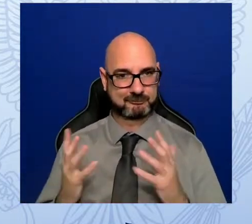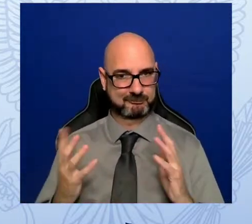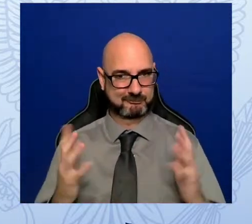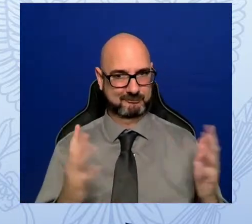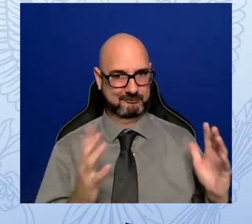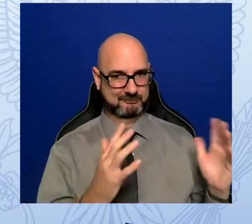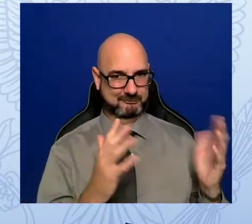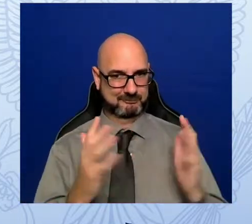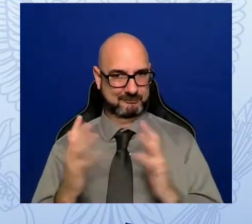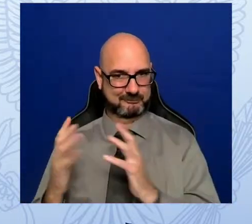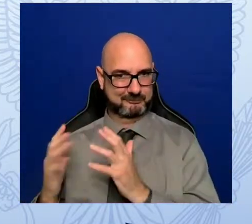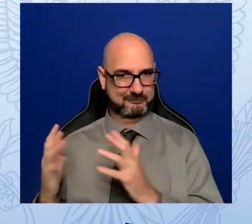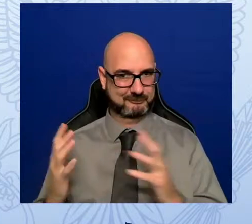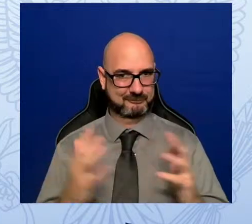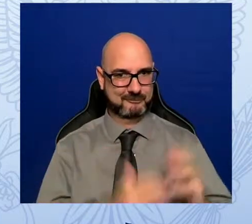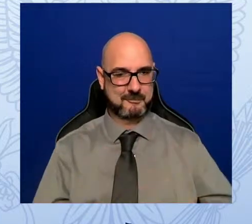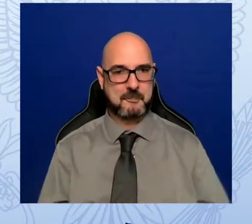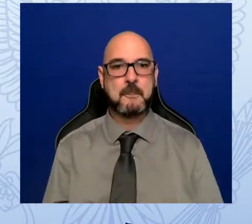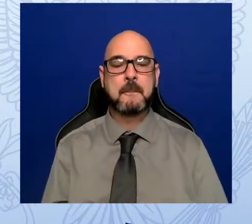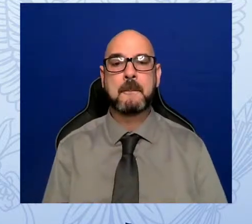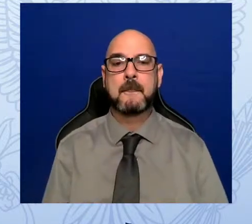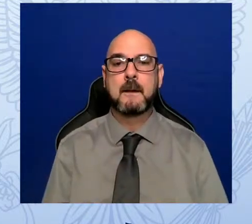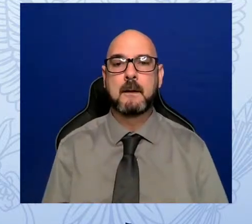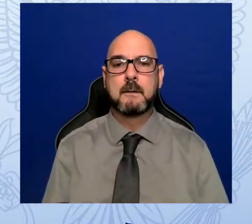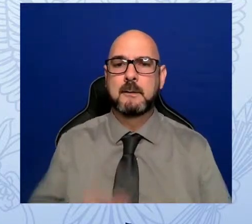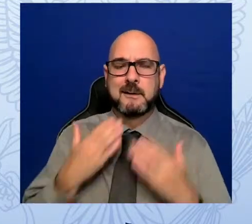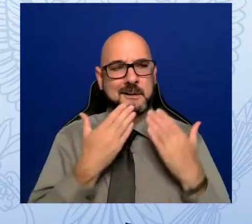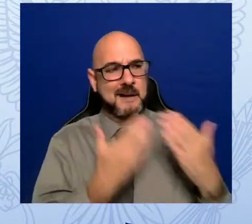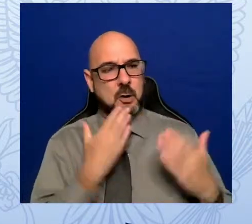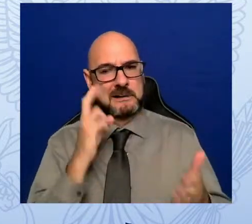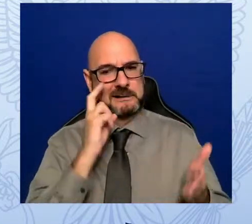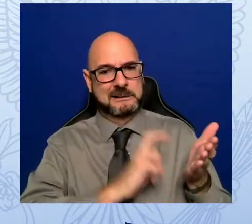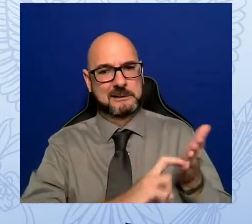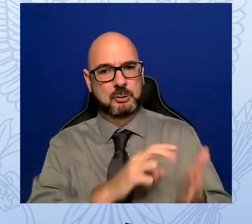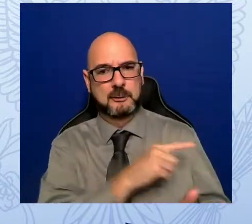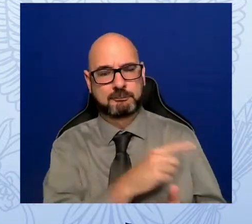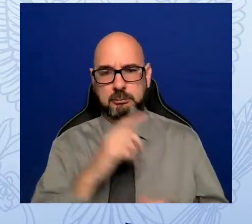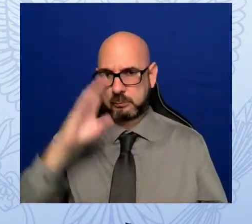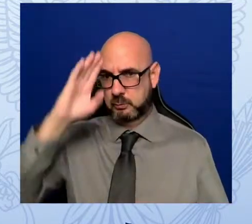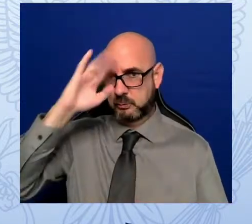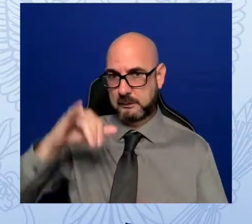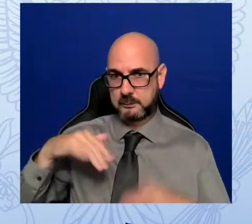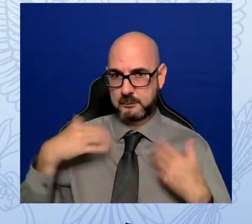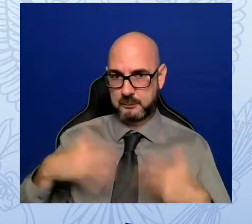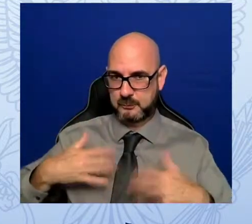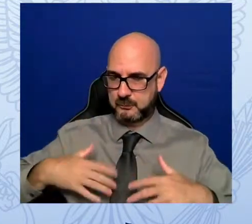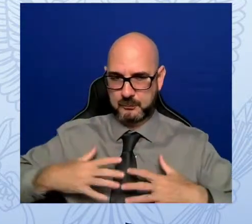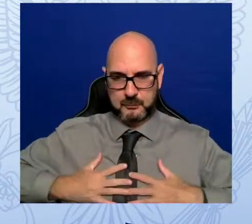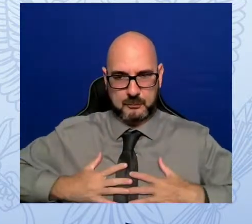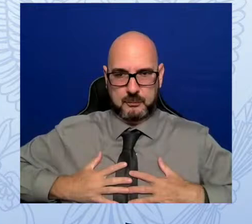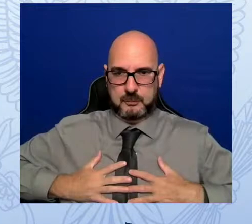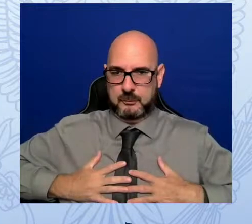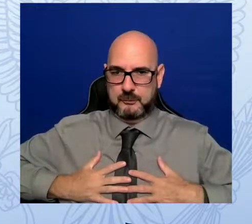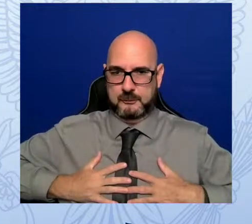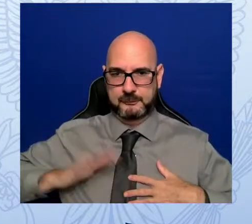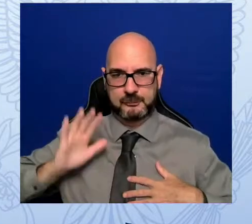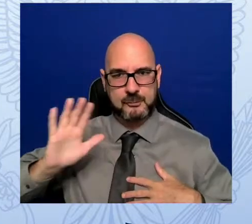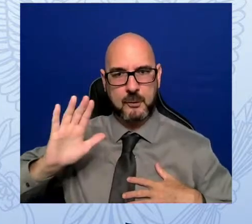Michael Sullivan: Well, thank you, Secretary, and it's going to be hard to top the comments that have already been said, especially those of Samantha. And I can't say enough, Samantha,